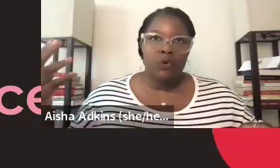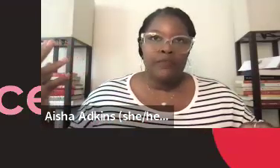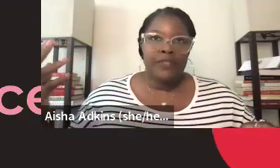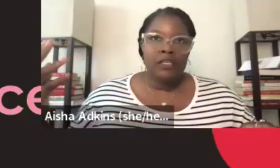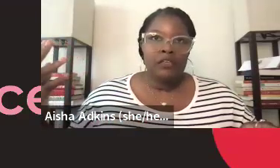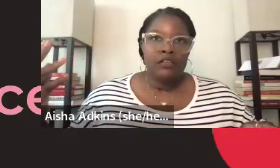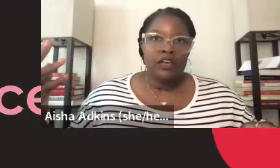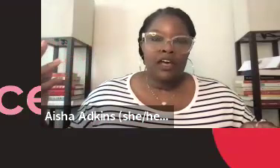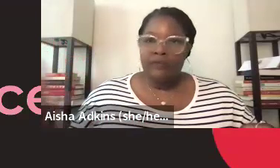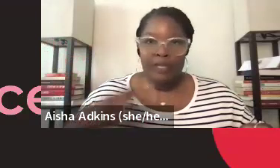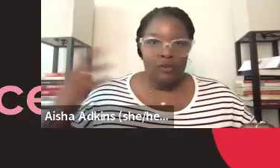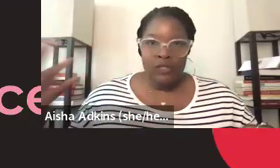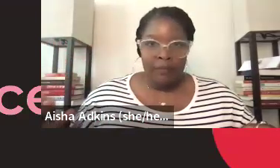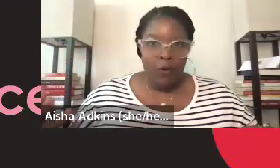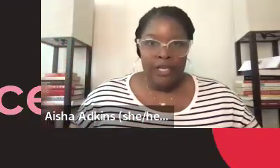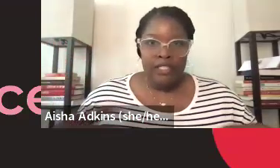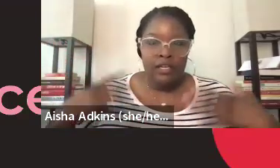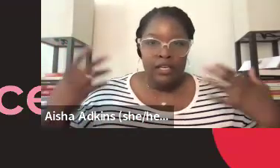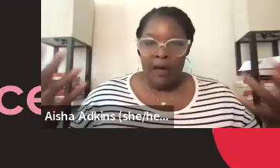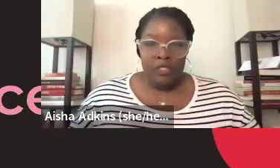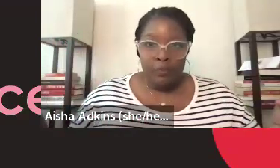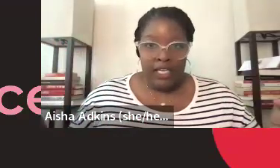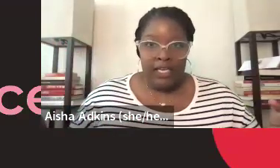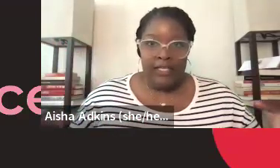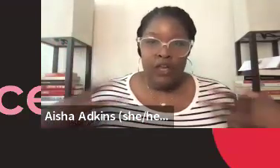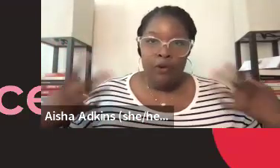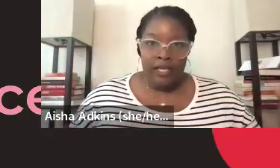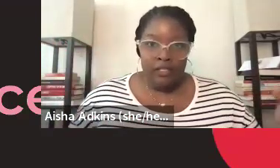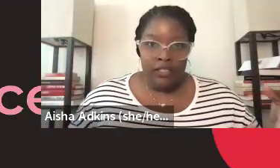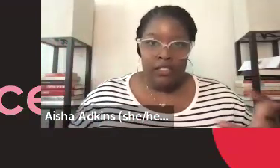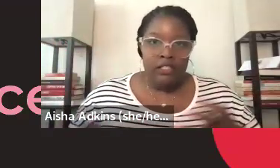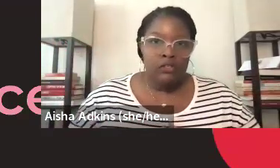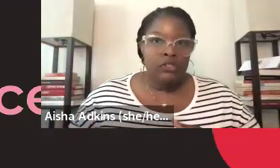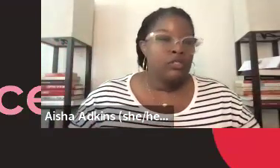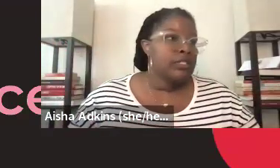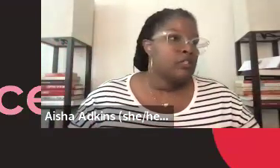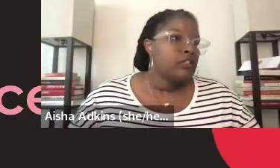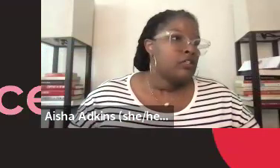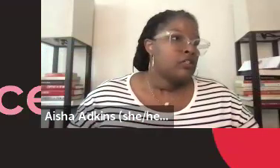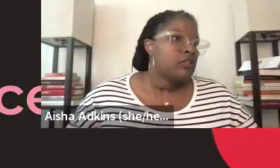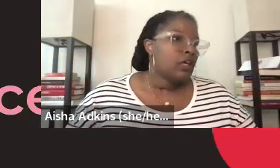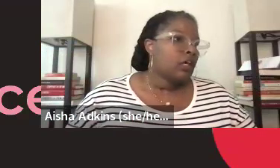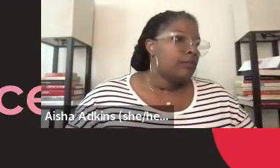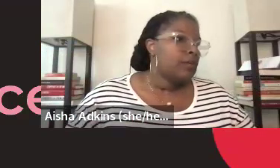governmental standpoint and how much money is going into these institutions.